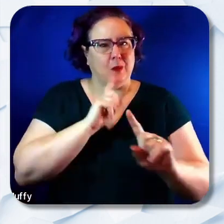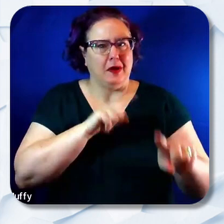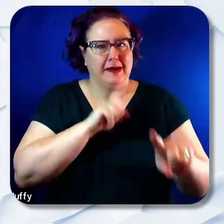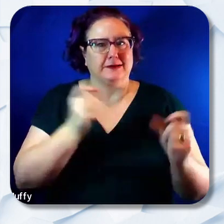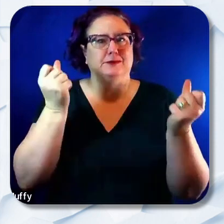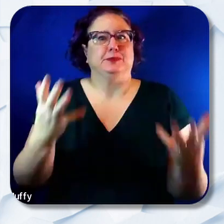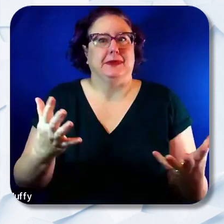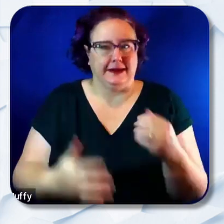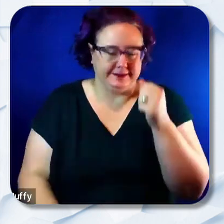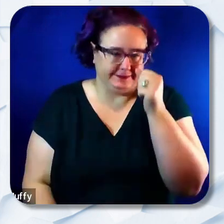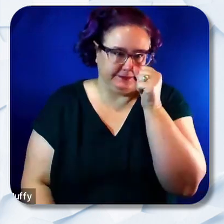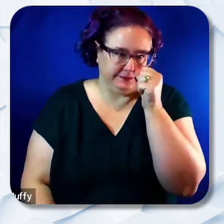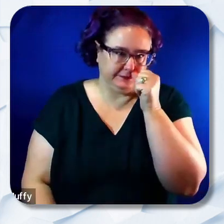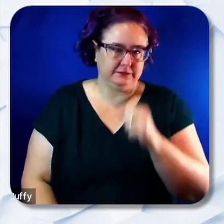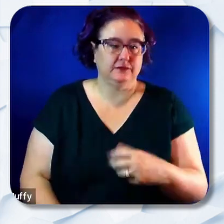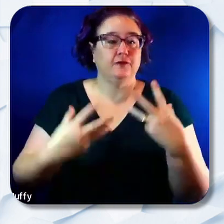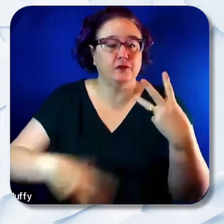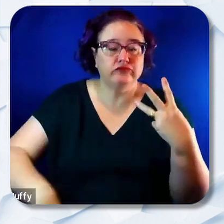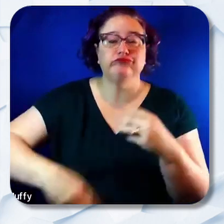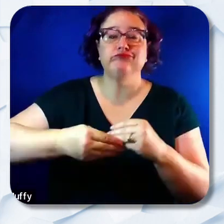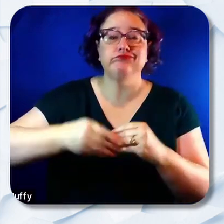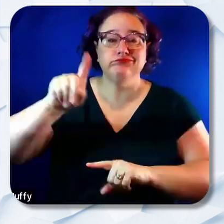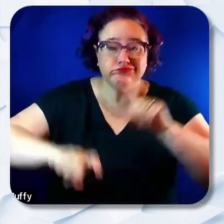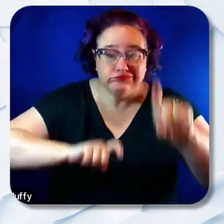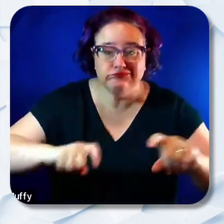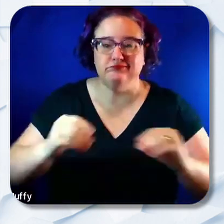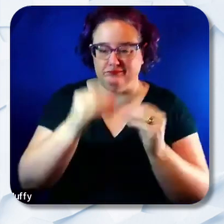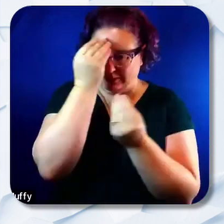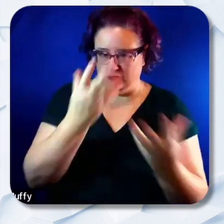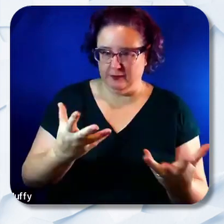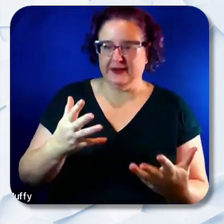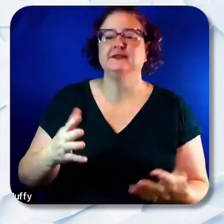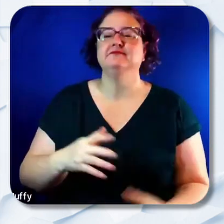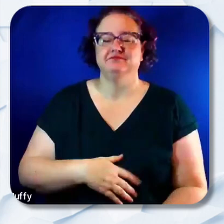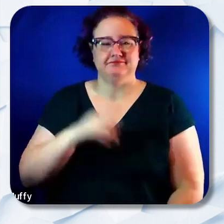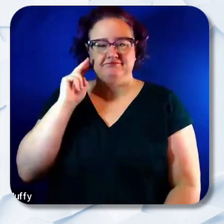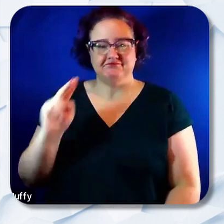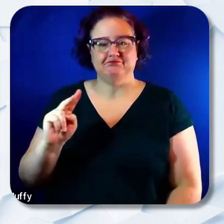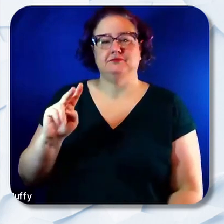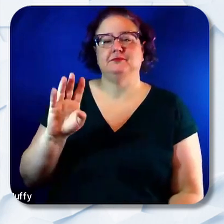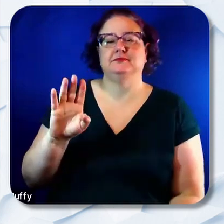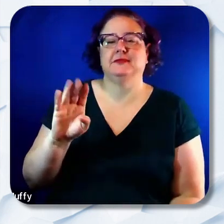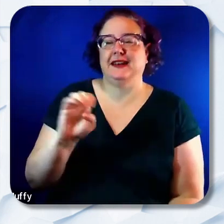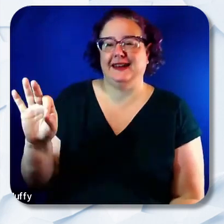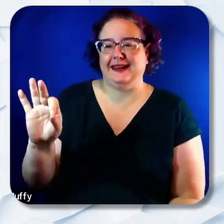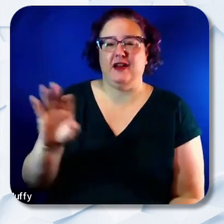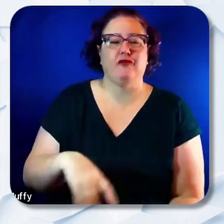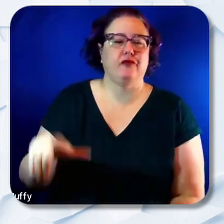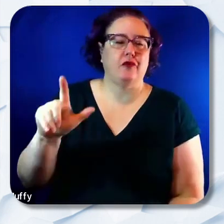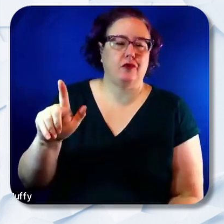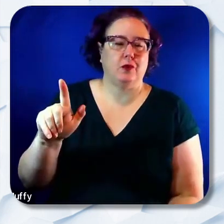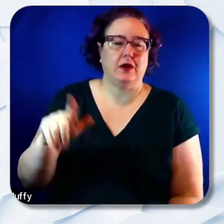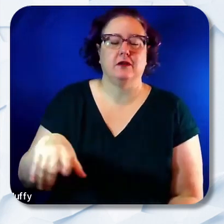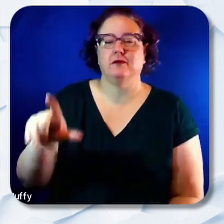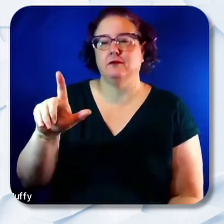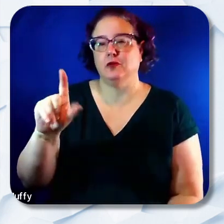For additional questions and information, please visit the CDE EEF 2021-26 Program Help